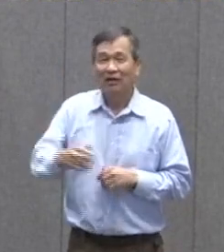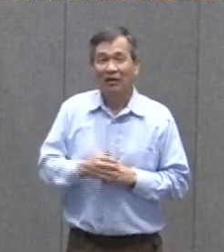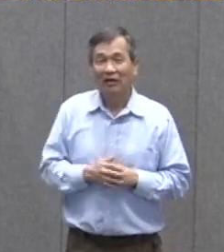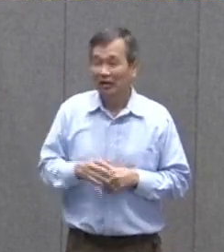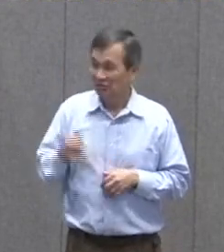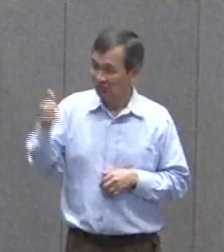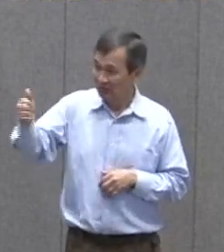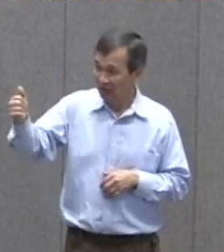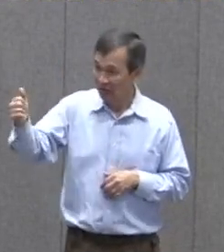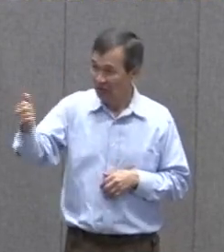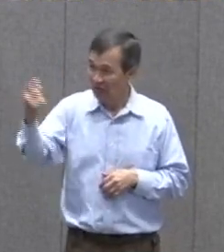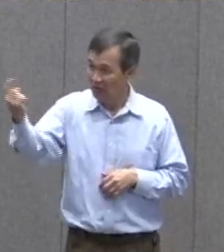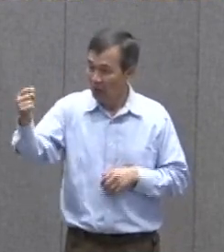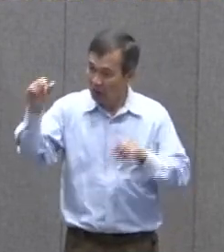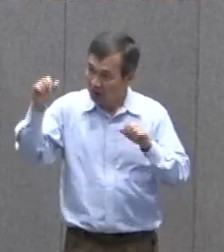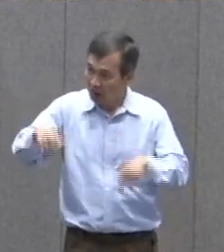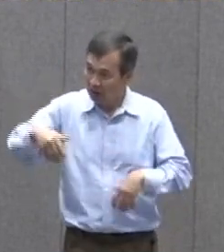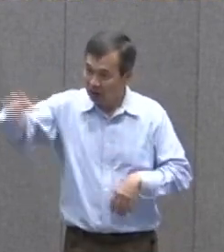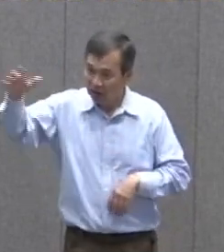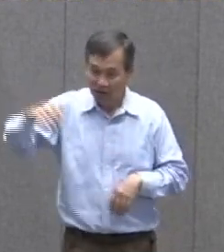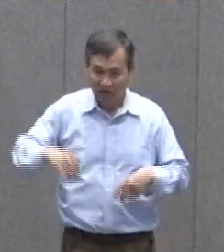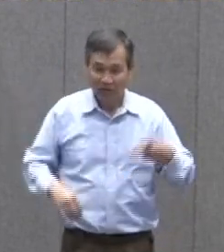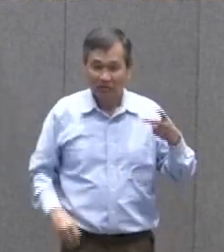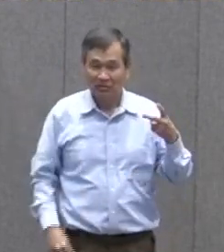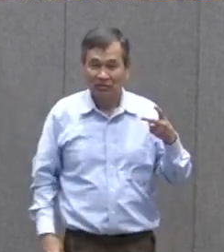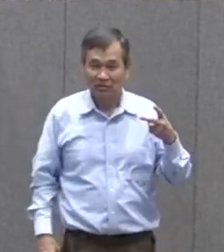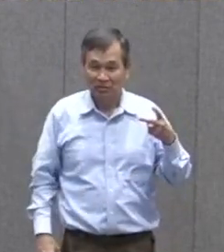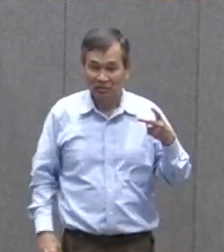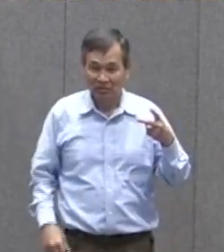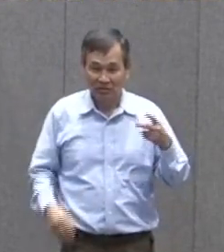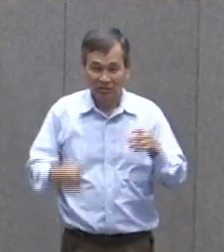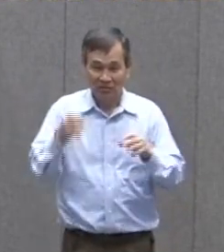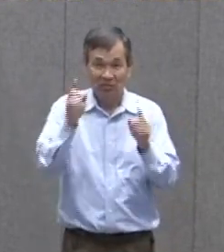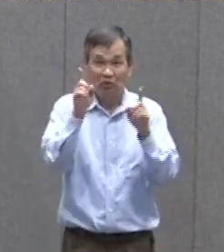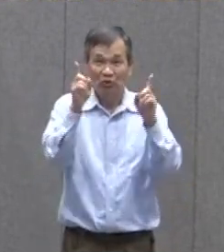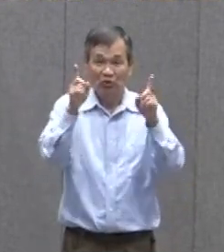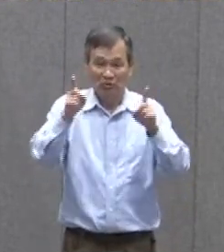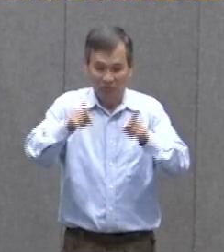"We could never function apart," said Chopsticks.